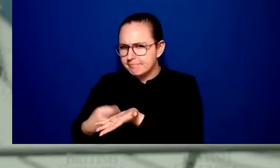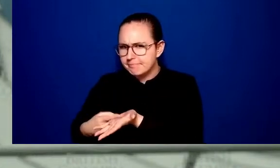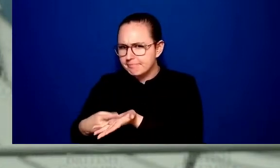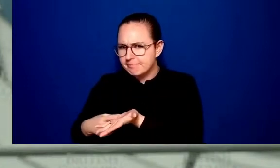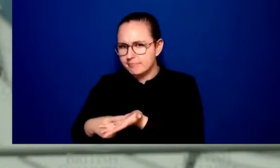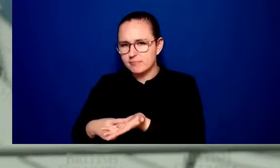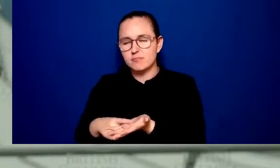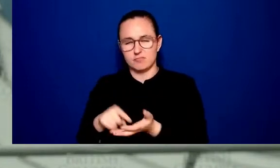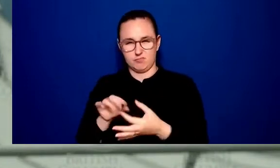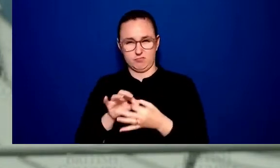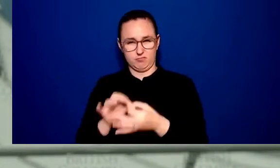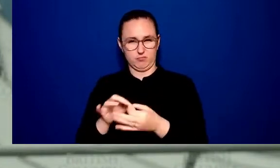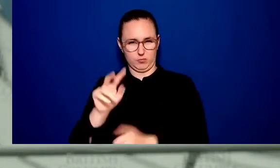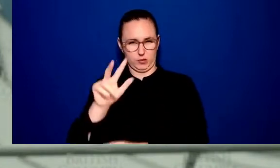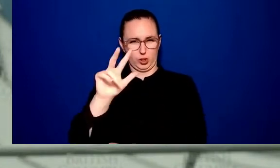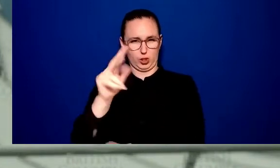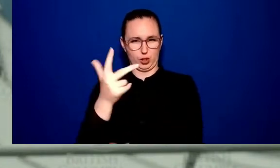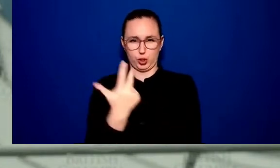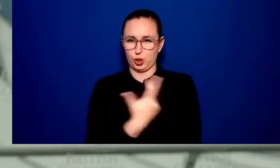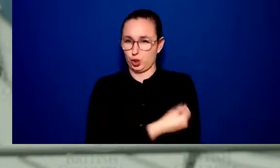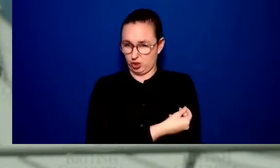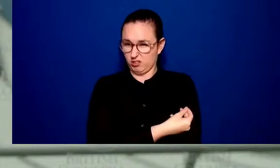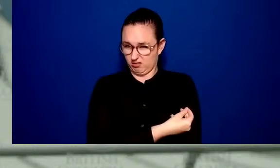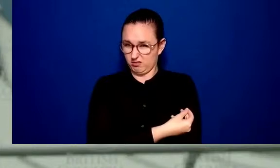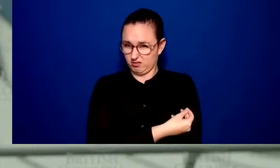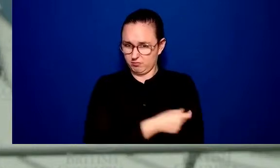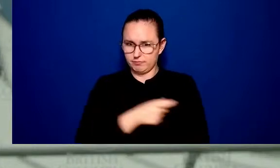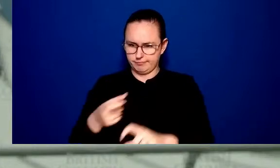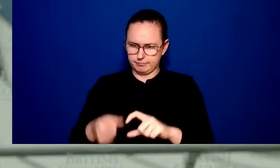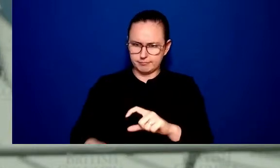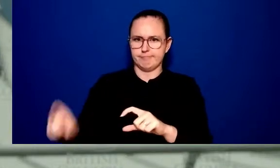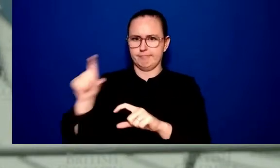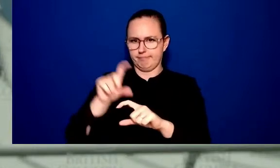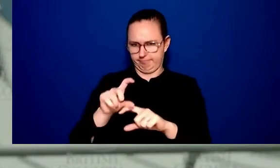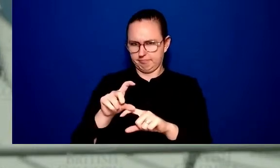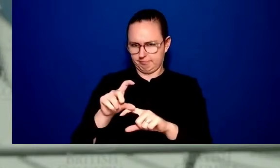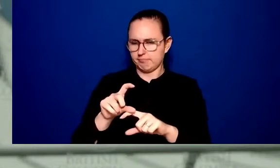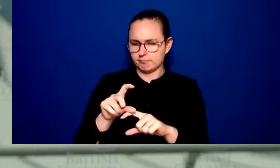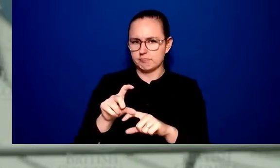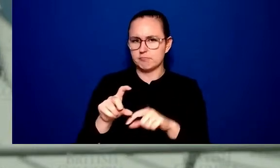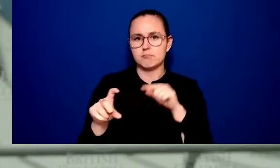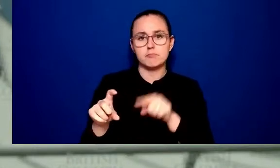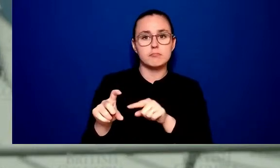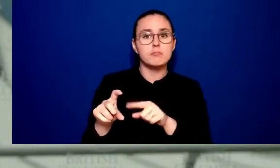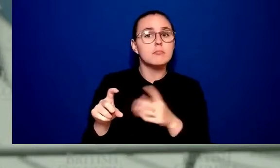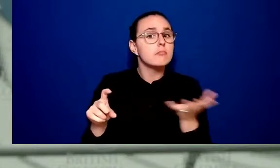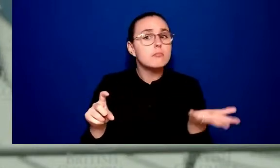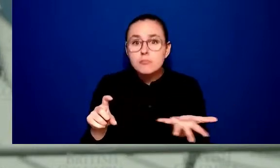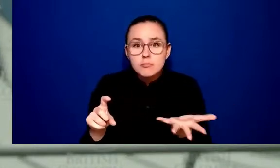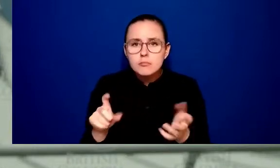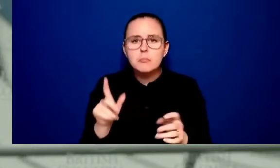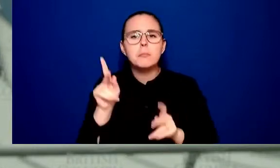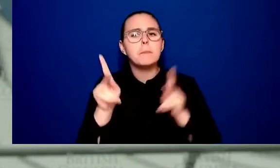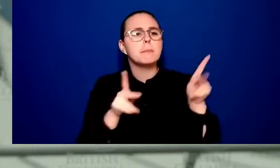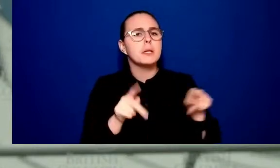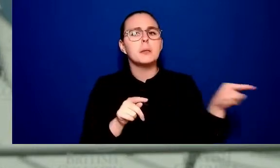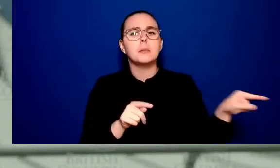British Columbia. As you know, we've provided a third dose to complete the series for people who are immune compromised as